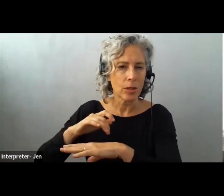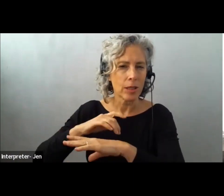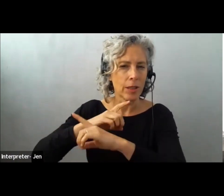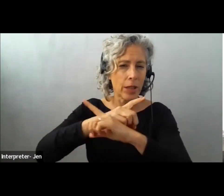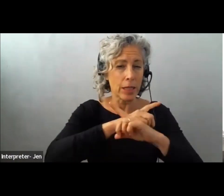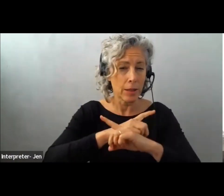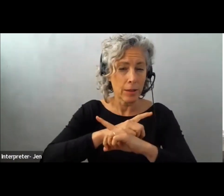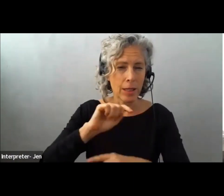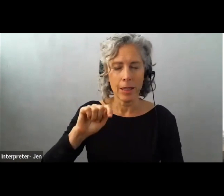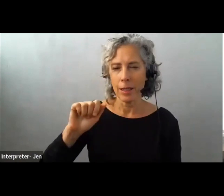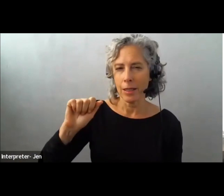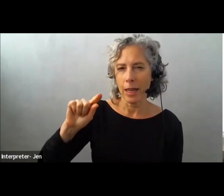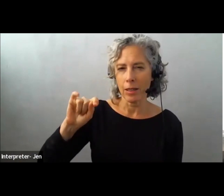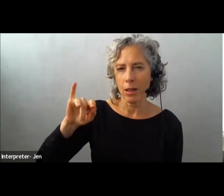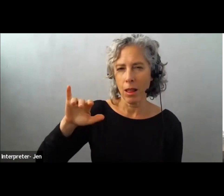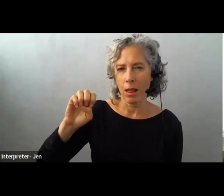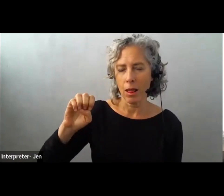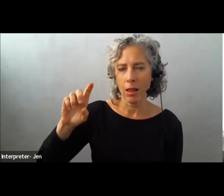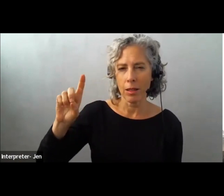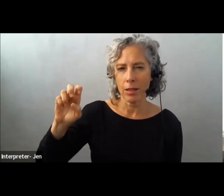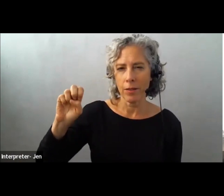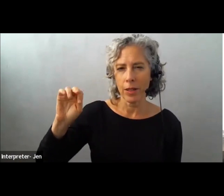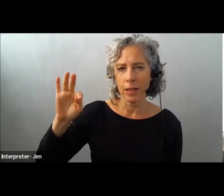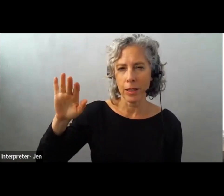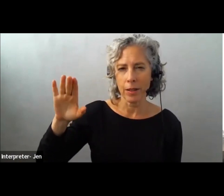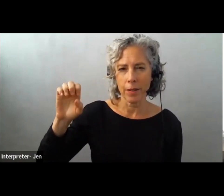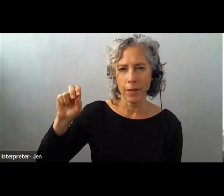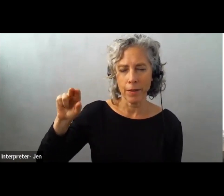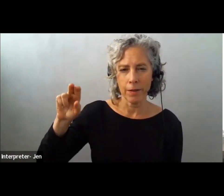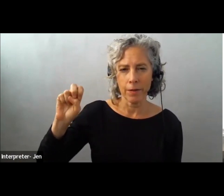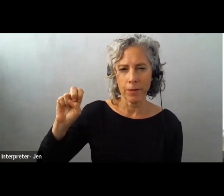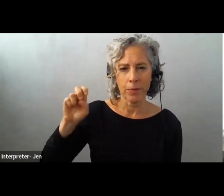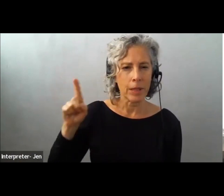means is that, in his case, he can't stand having anything on